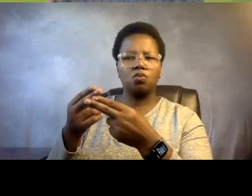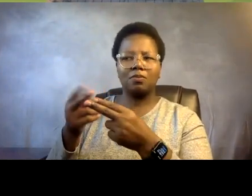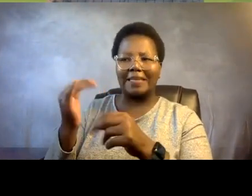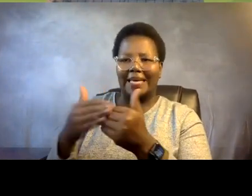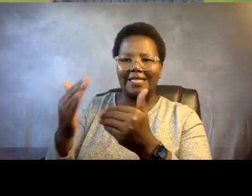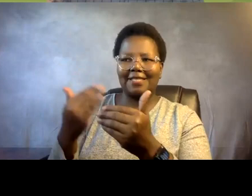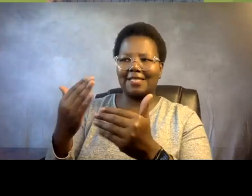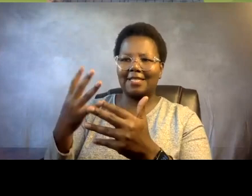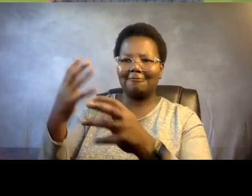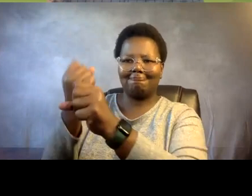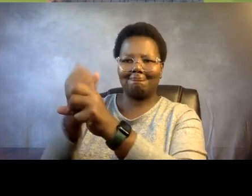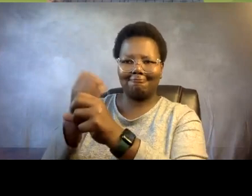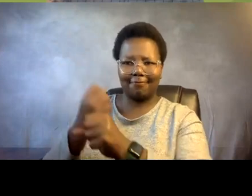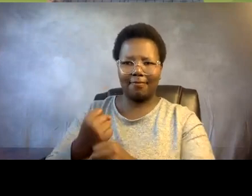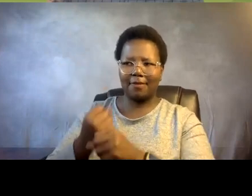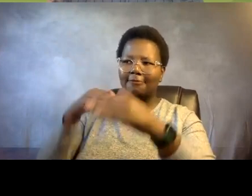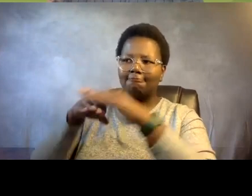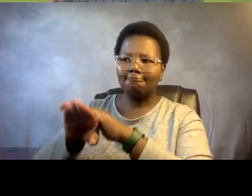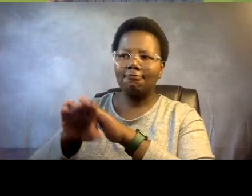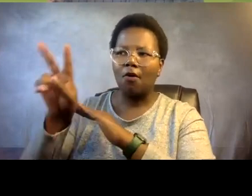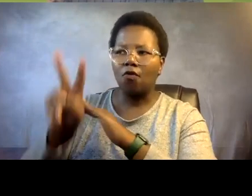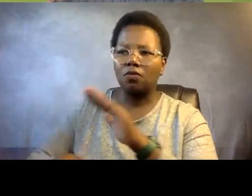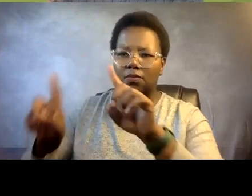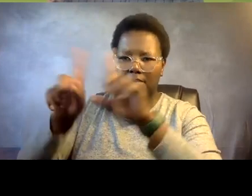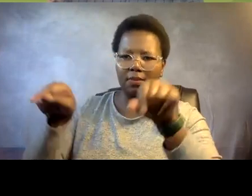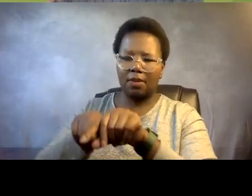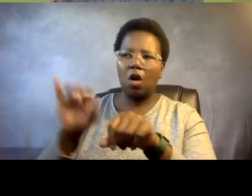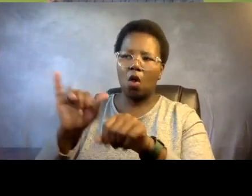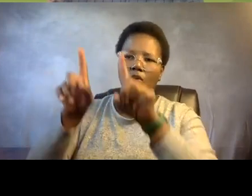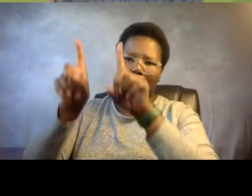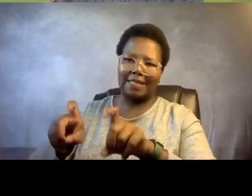primarily focused on evaluation and testing, with some example files that you can use to help get up